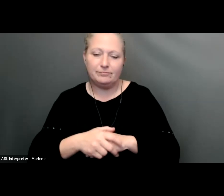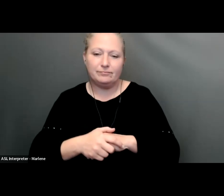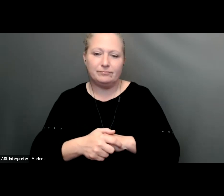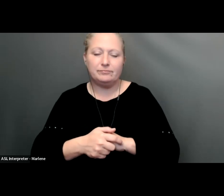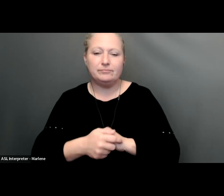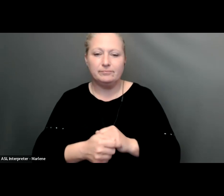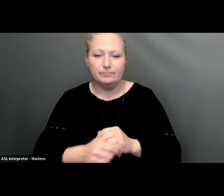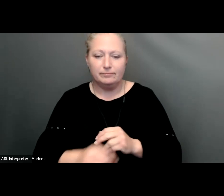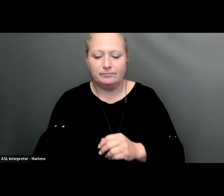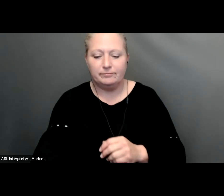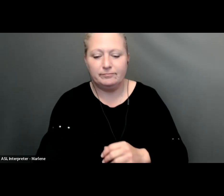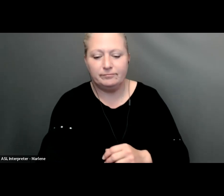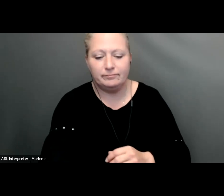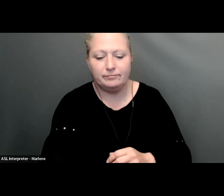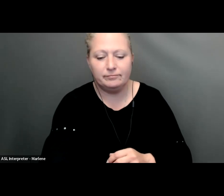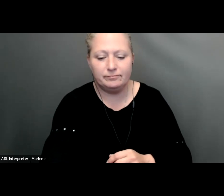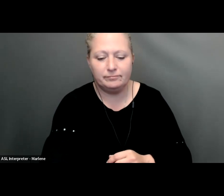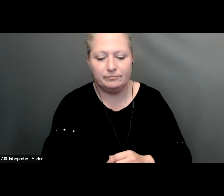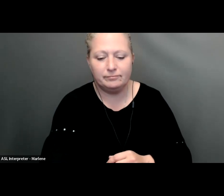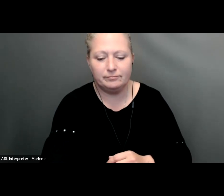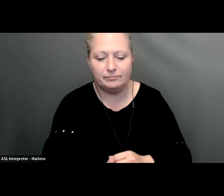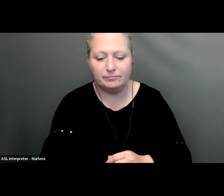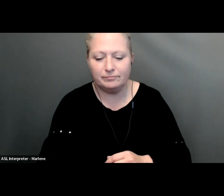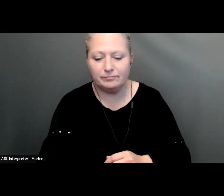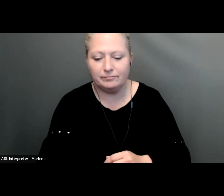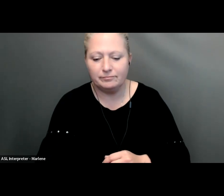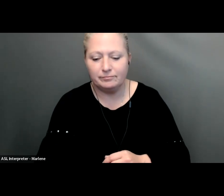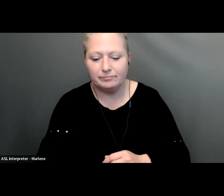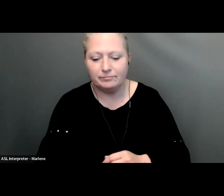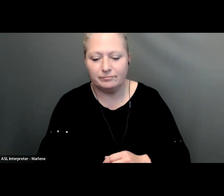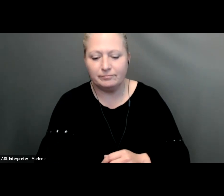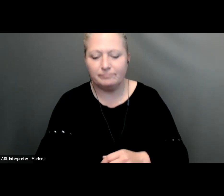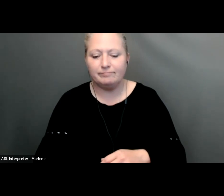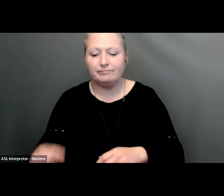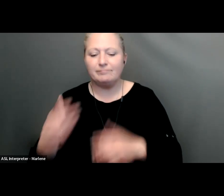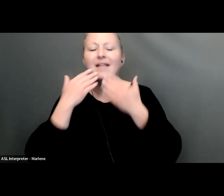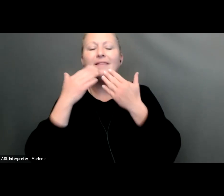Sorry trying to get rid of the pop-up. Thanks Cole. Thanks everyone. So I am Ken Spence. I'm